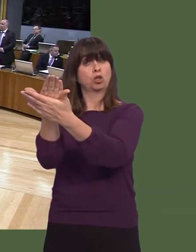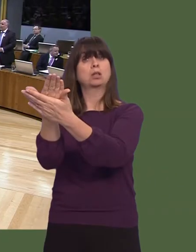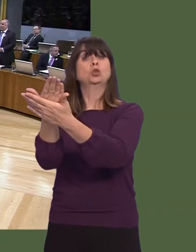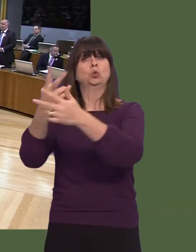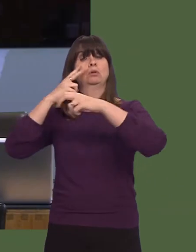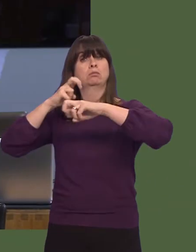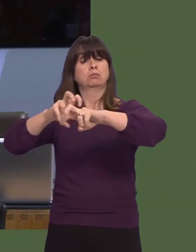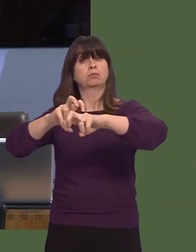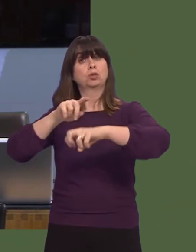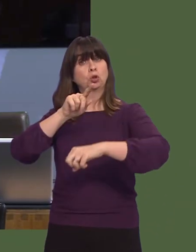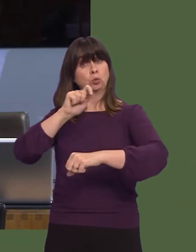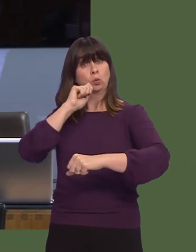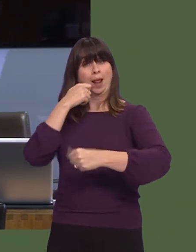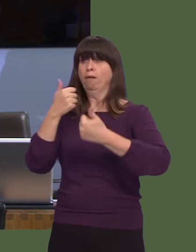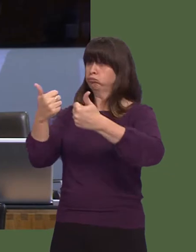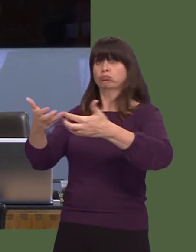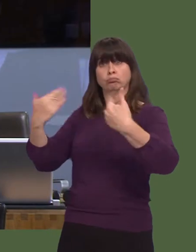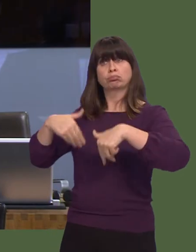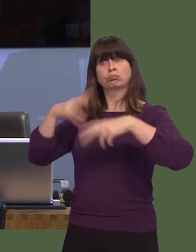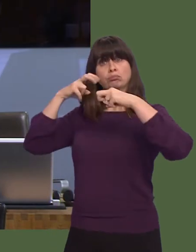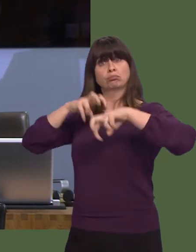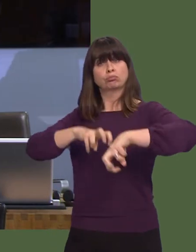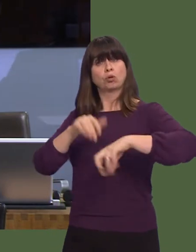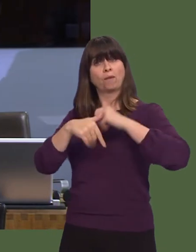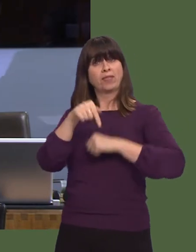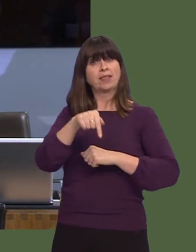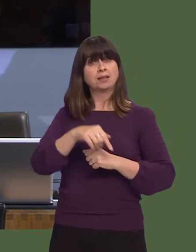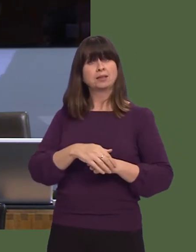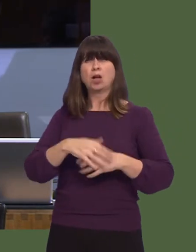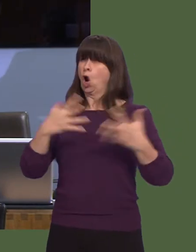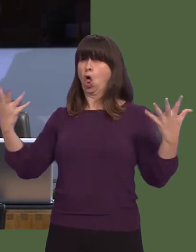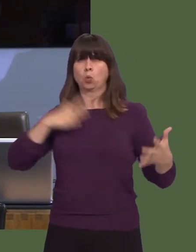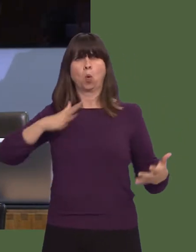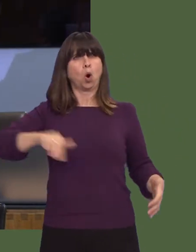allow detailed scrutiny of this particular interest? There is huge public interest in